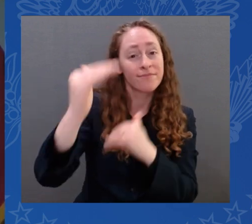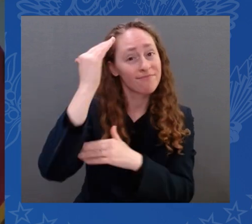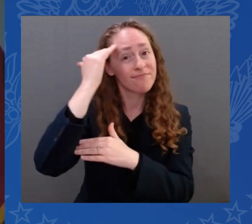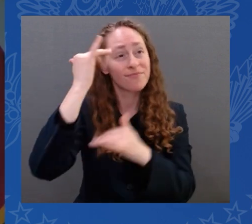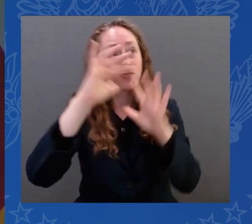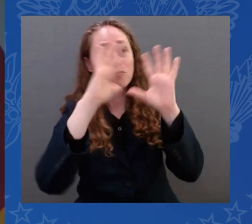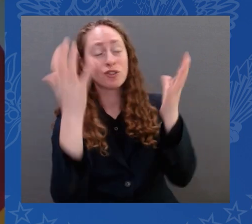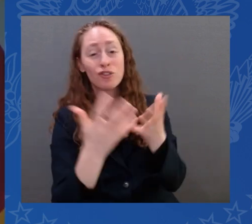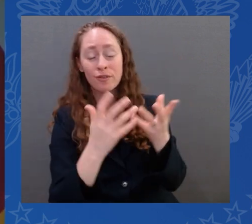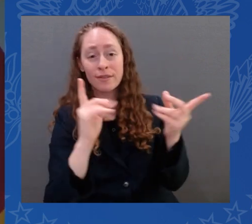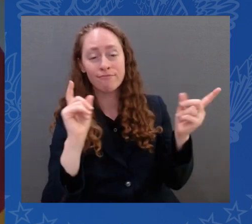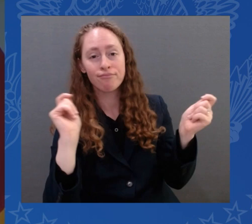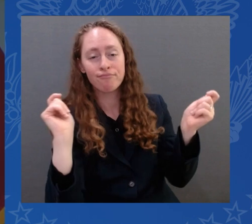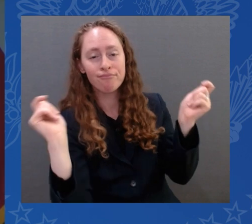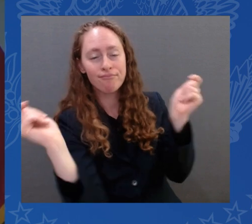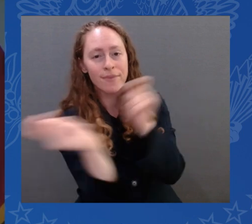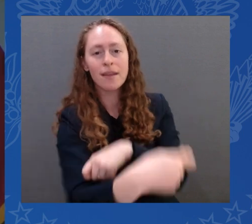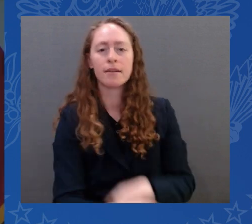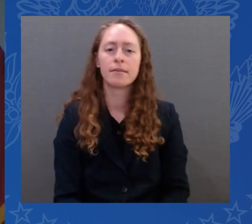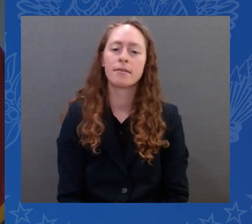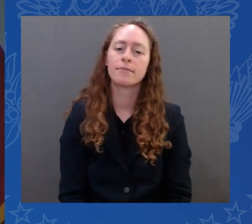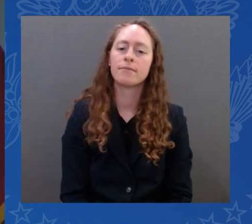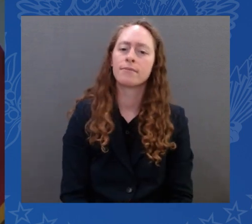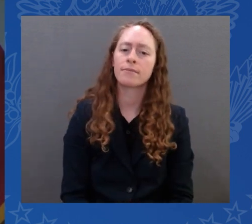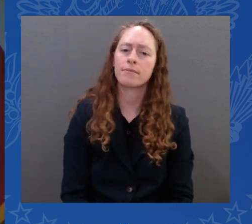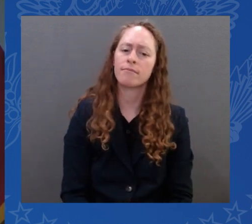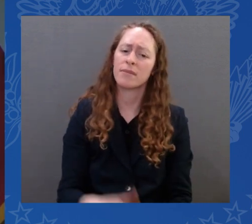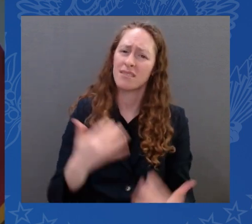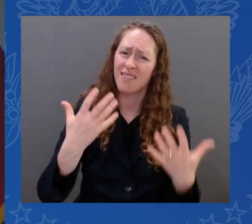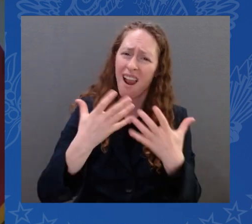This is not hyperbole. I'm being deadly earnest with you, because it will be.